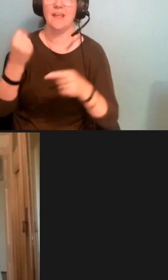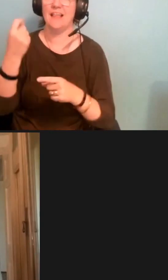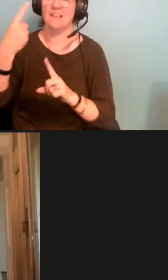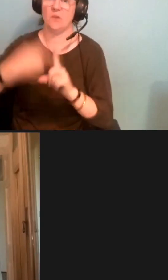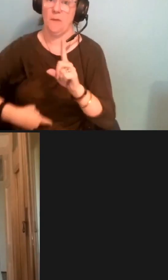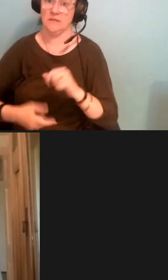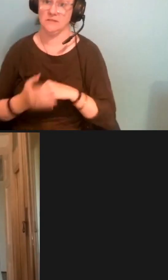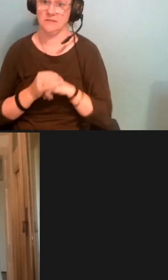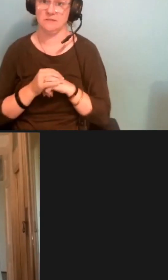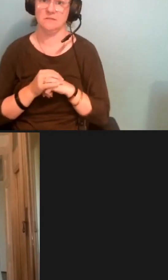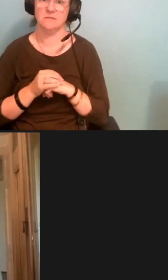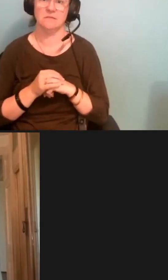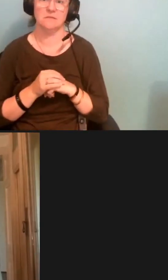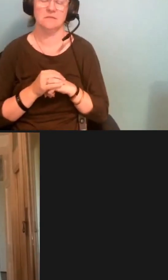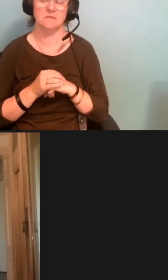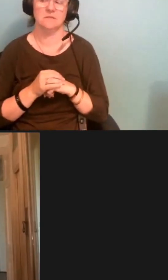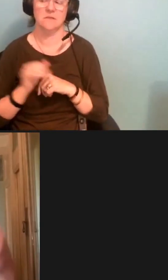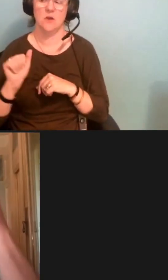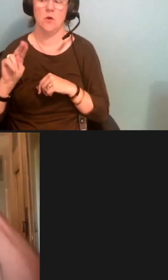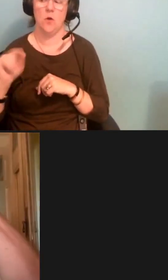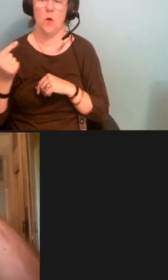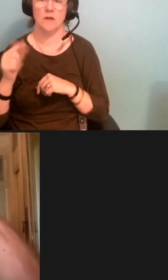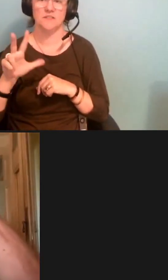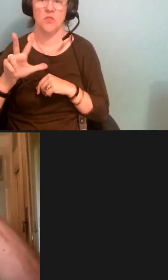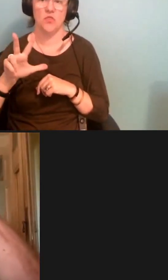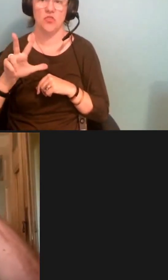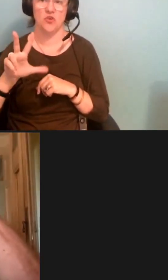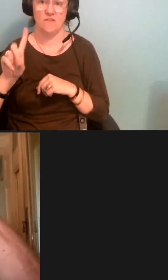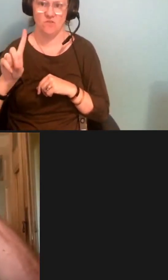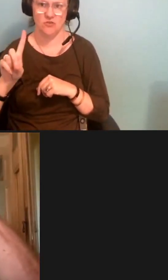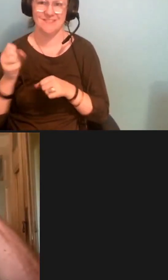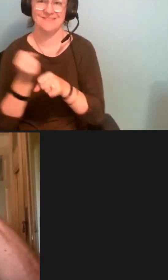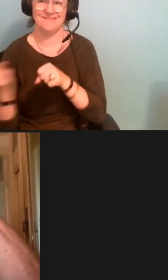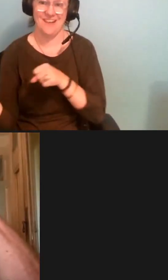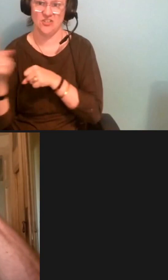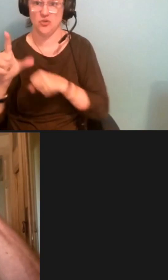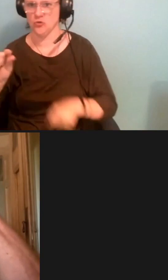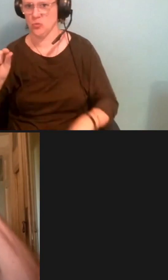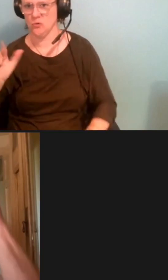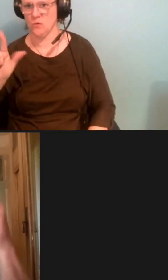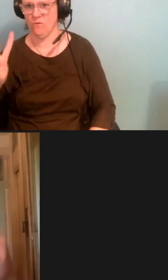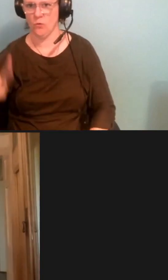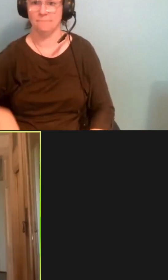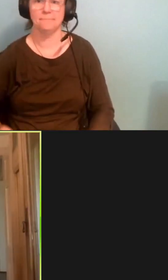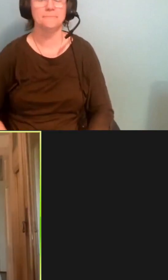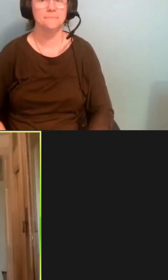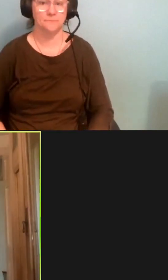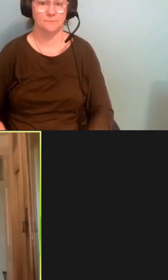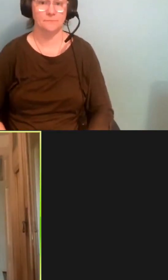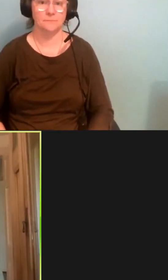it ends August 31st of next year we have so many questions that